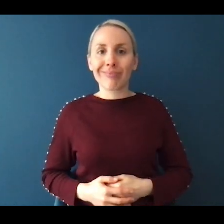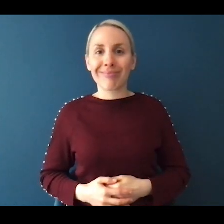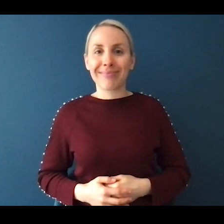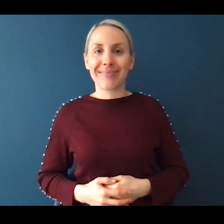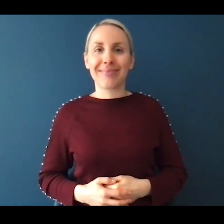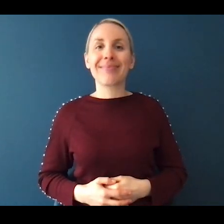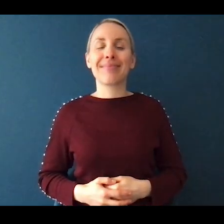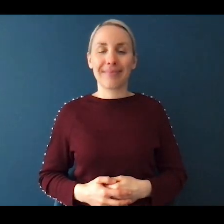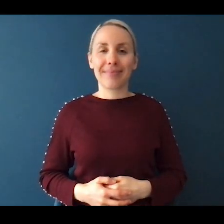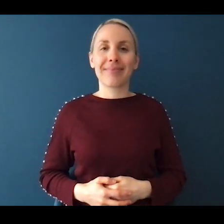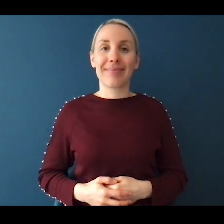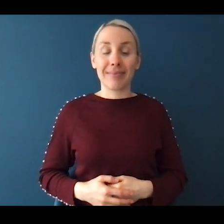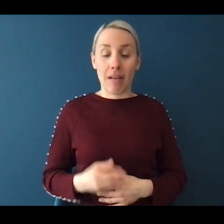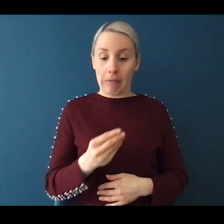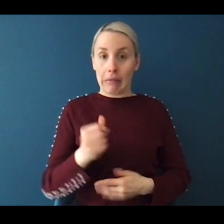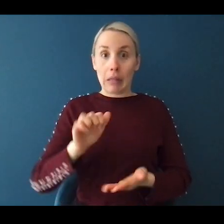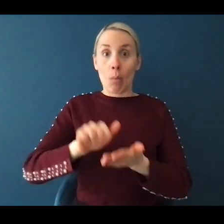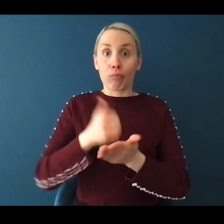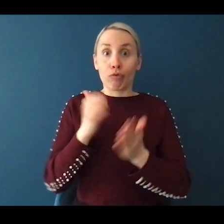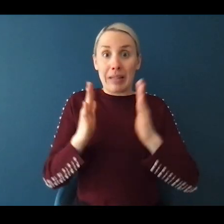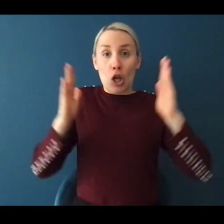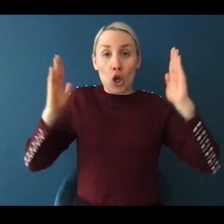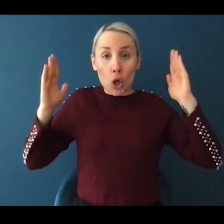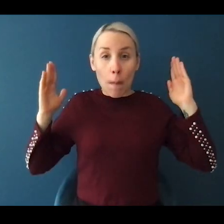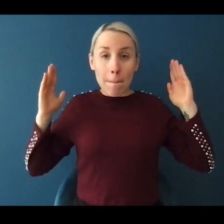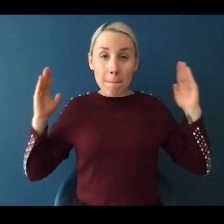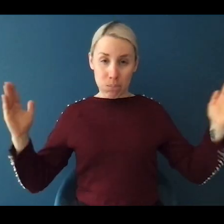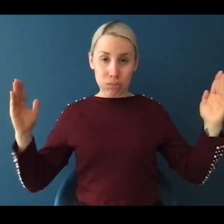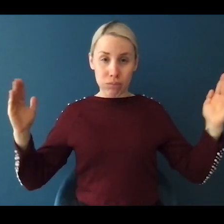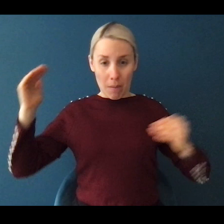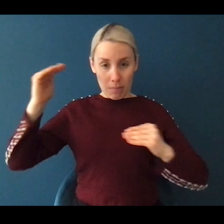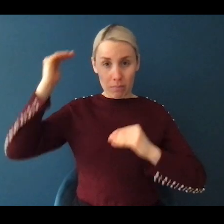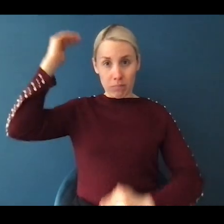really large and I felt like they had to be life-sized and that that was important to